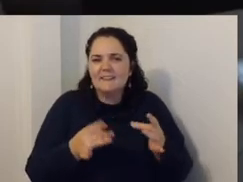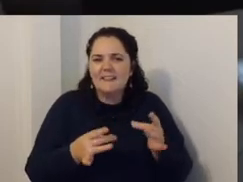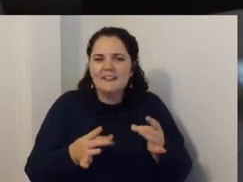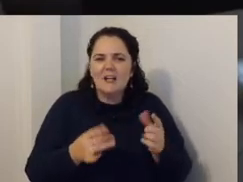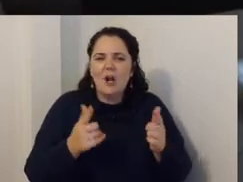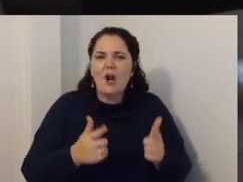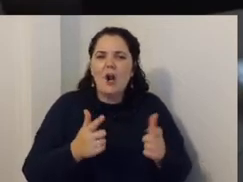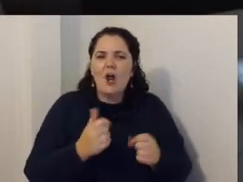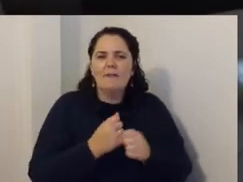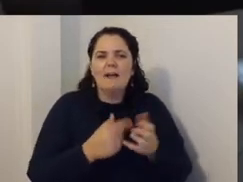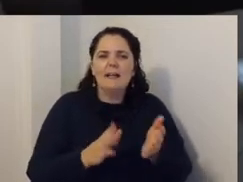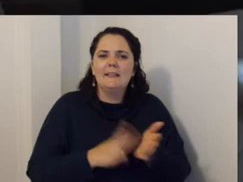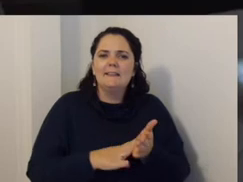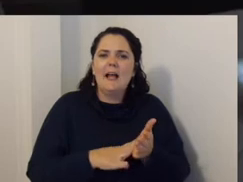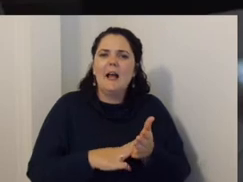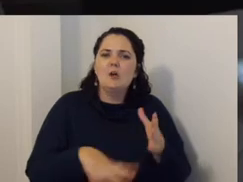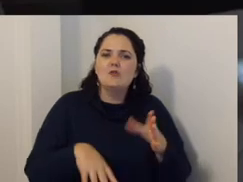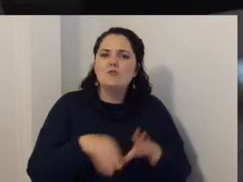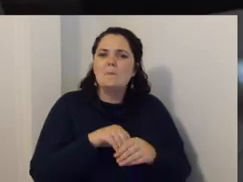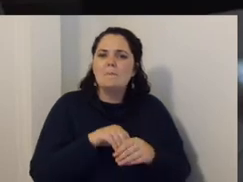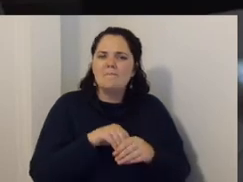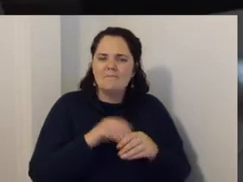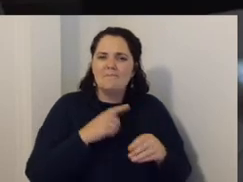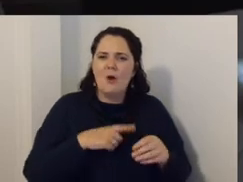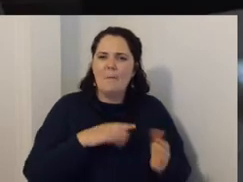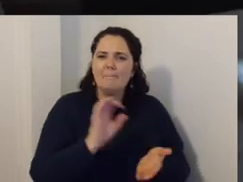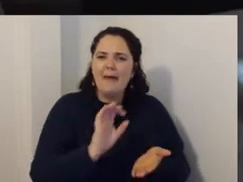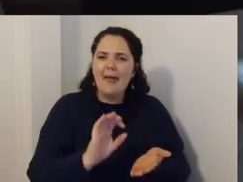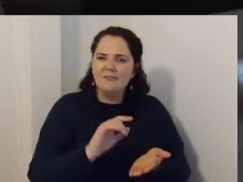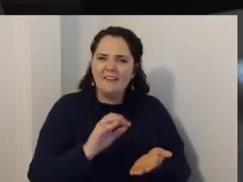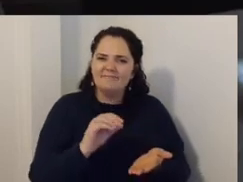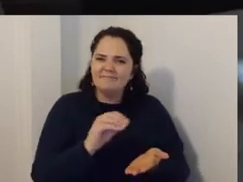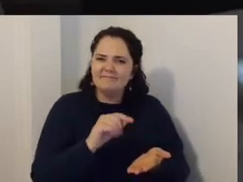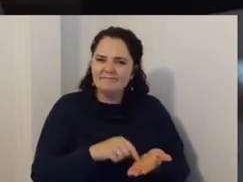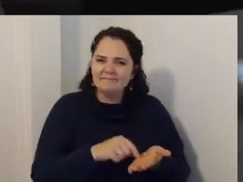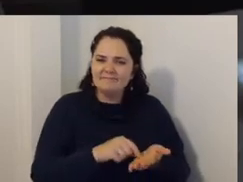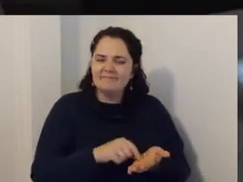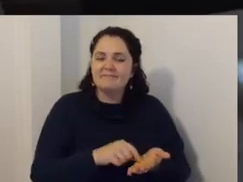up with all of that powder and the kneaded eraser you will find is uh you'll struggle